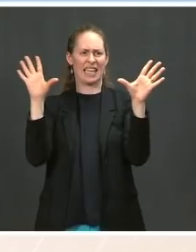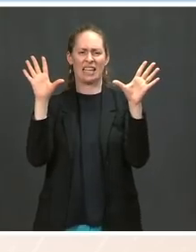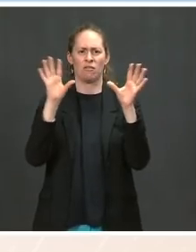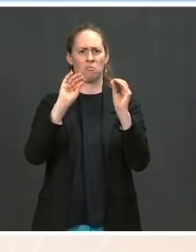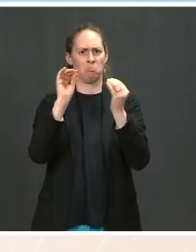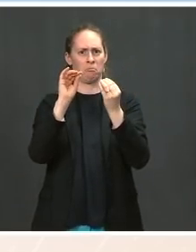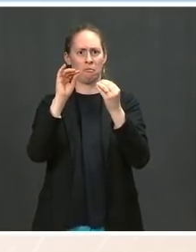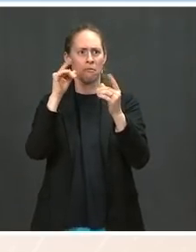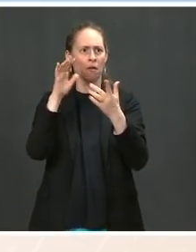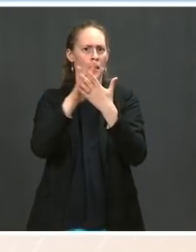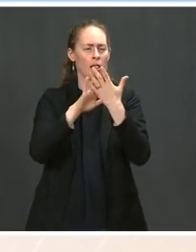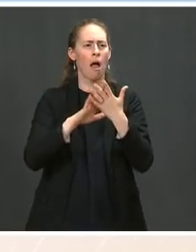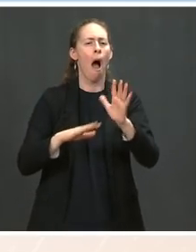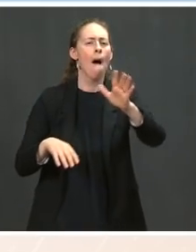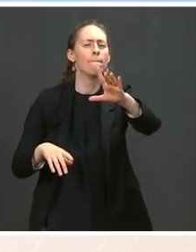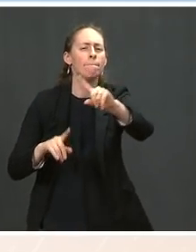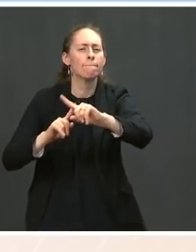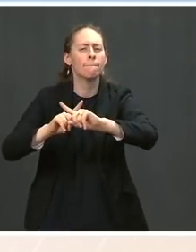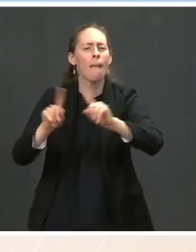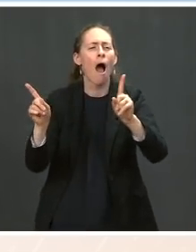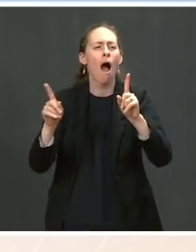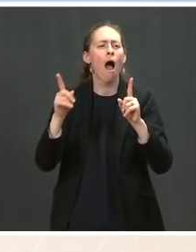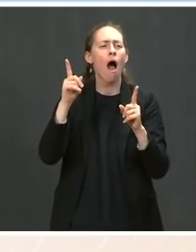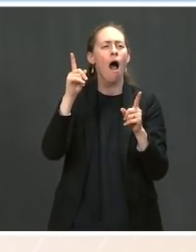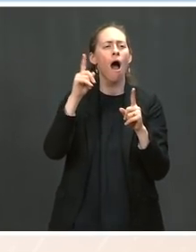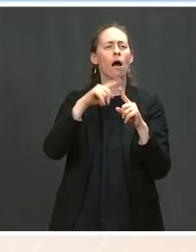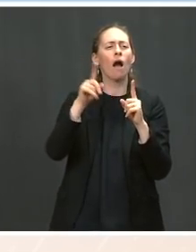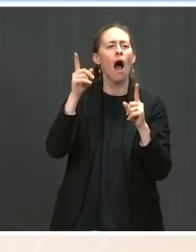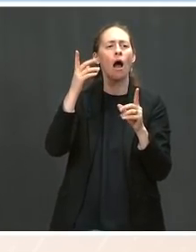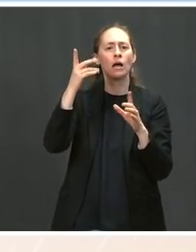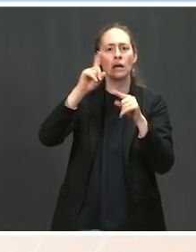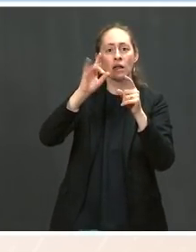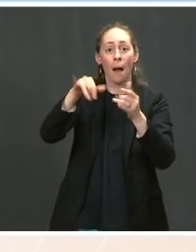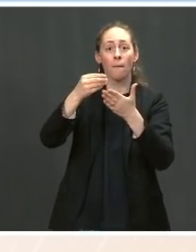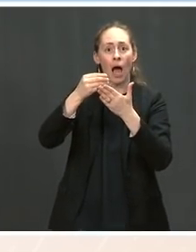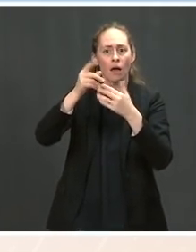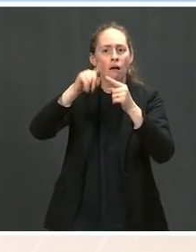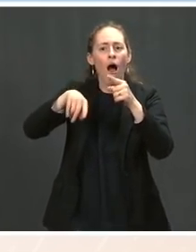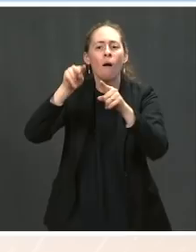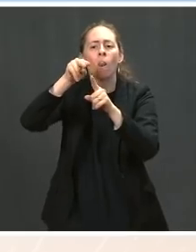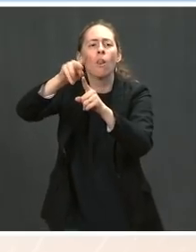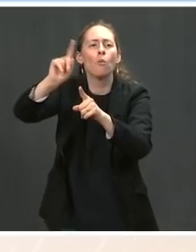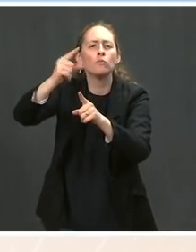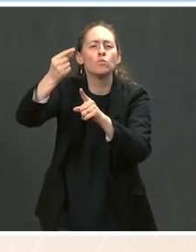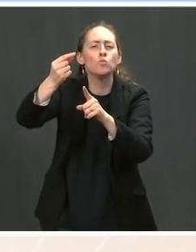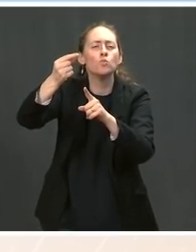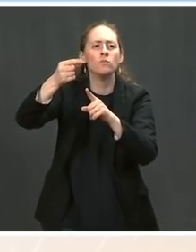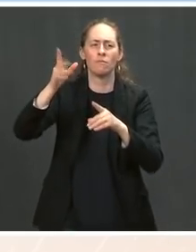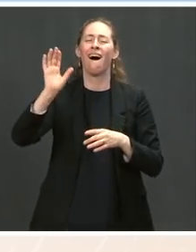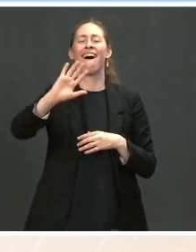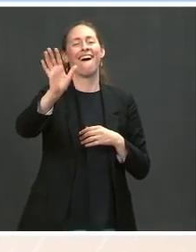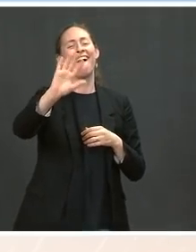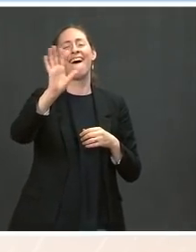money that's fungible, that can't be traced. We know that. Come on. Ms. Psaki: That is not how it works. That is the law. So I'm stating what the law is